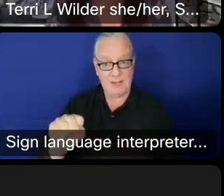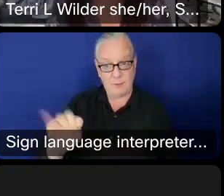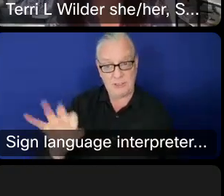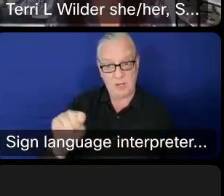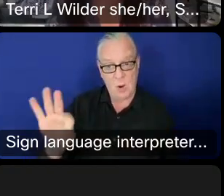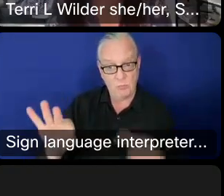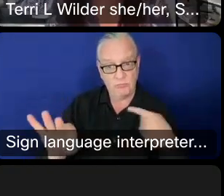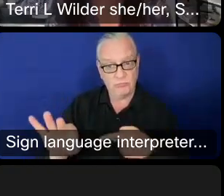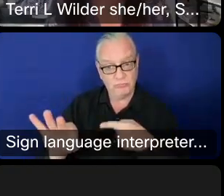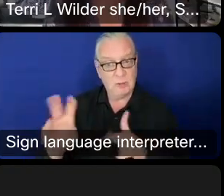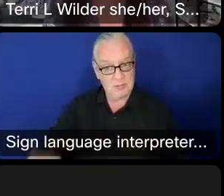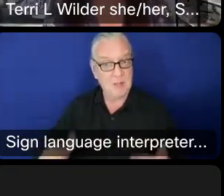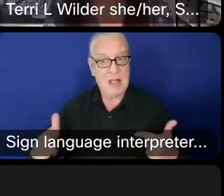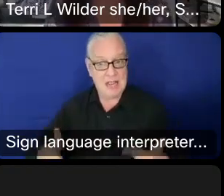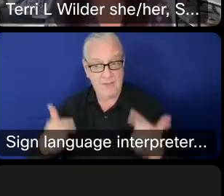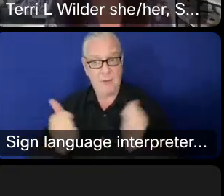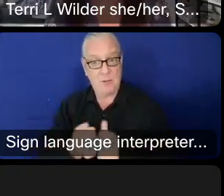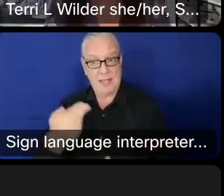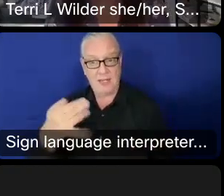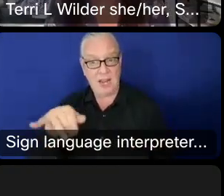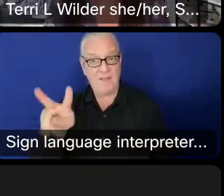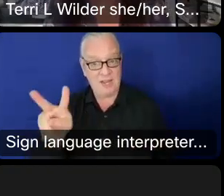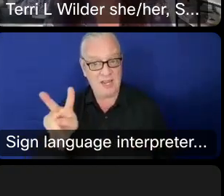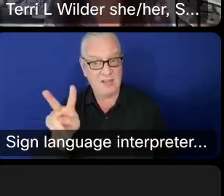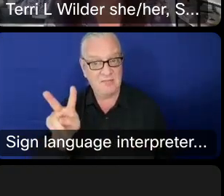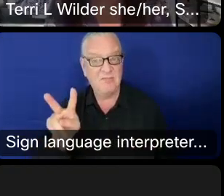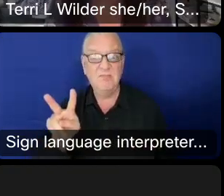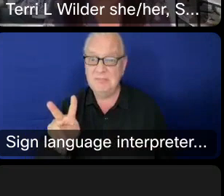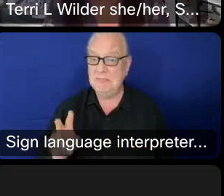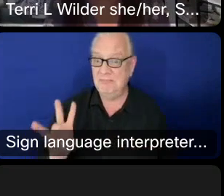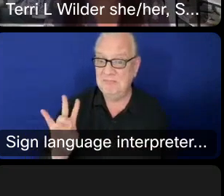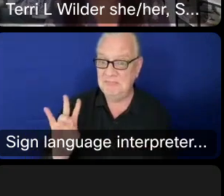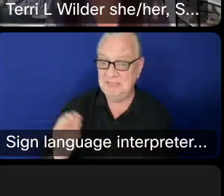living with HIV, we're already seeing about 70% of folks living